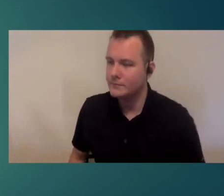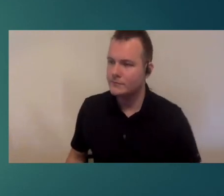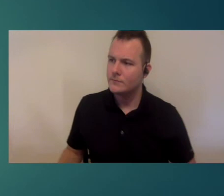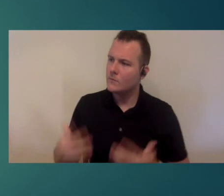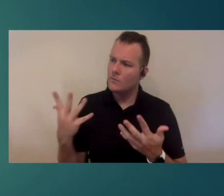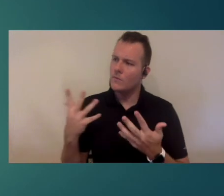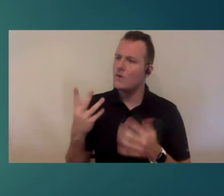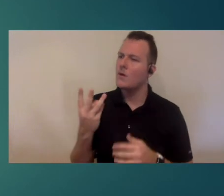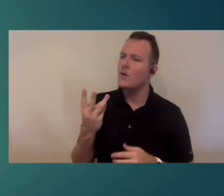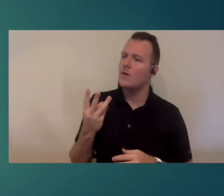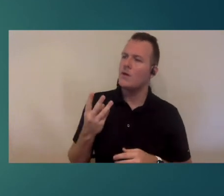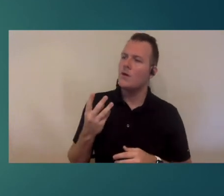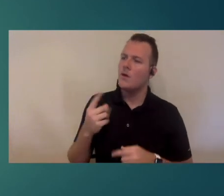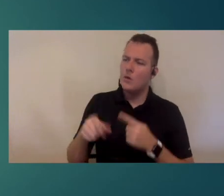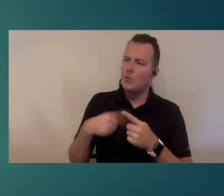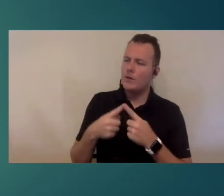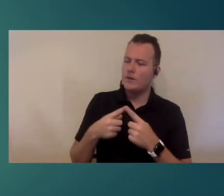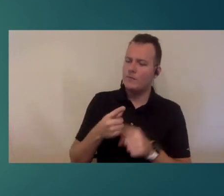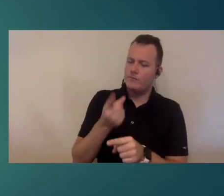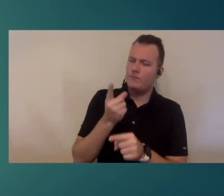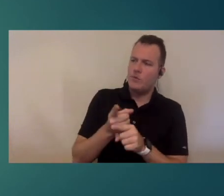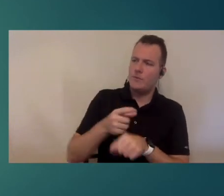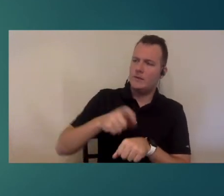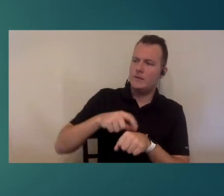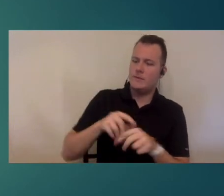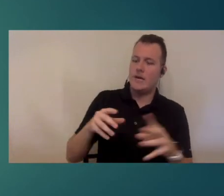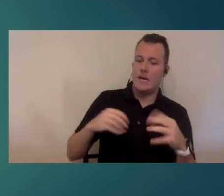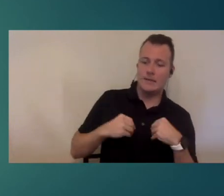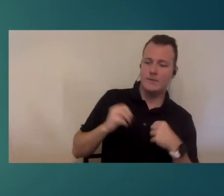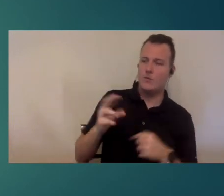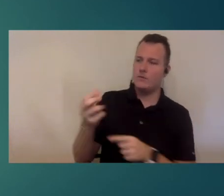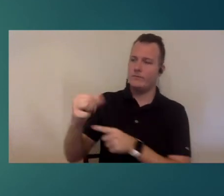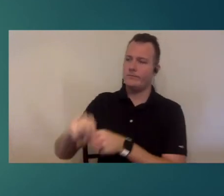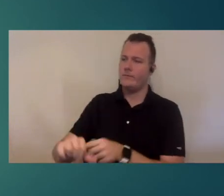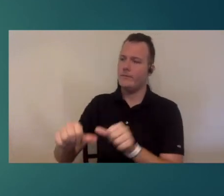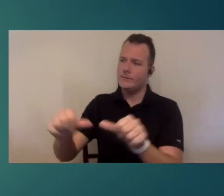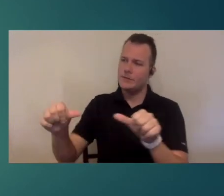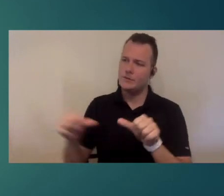appropriate time to accept or decline a position?